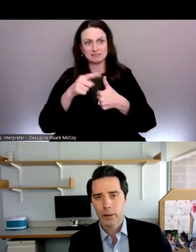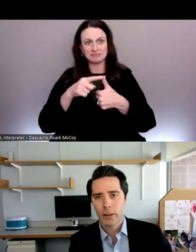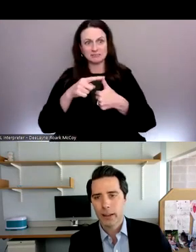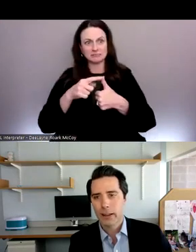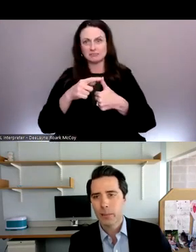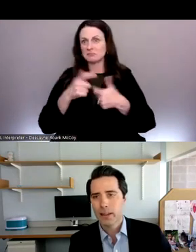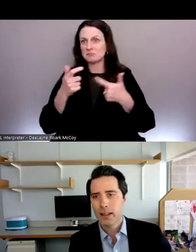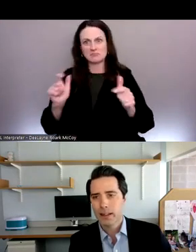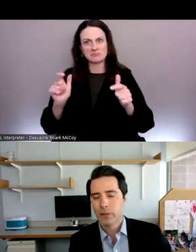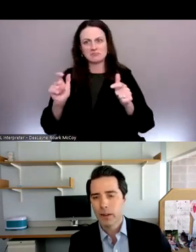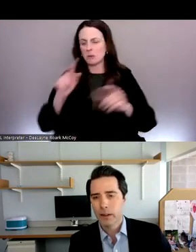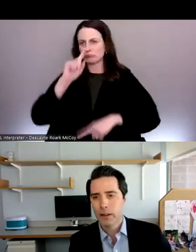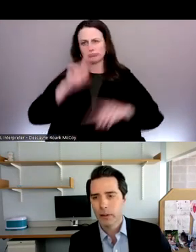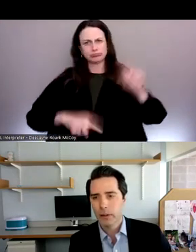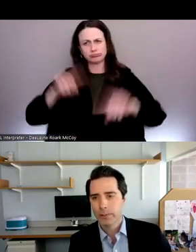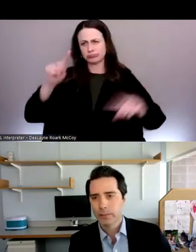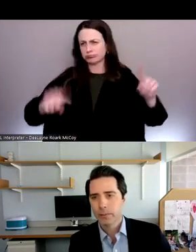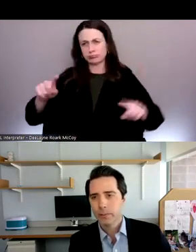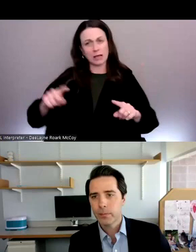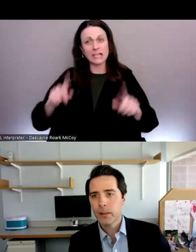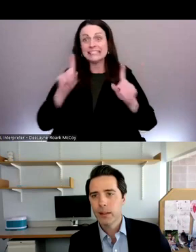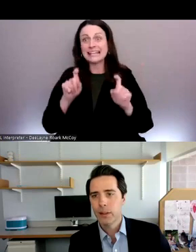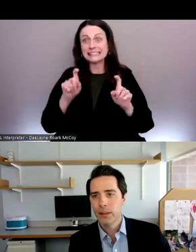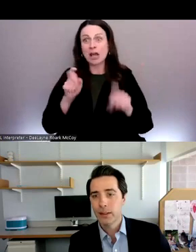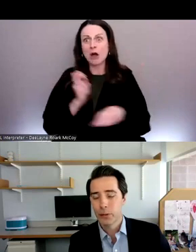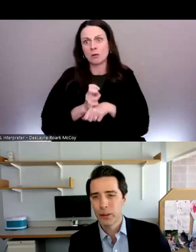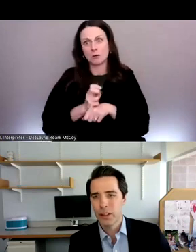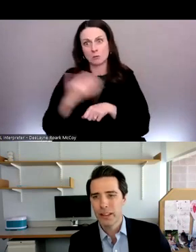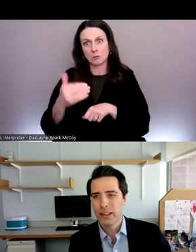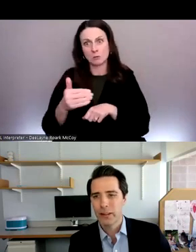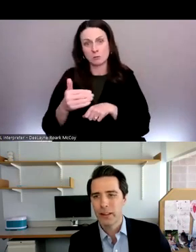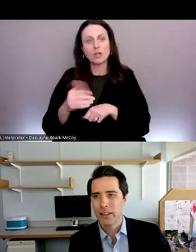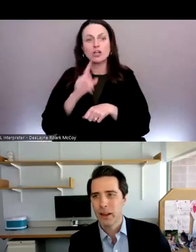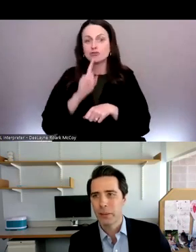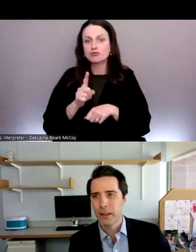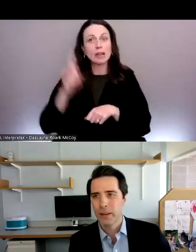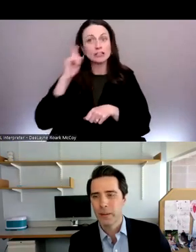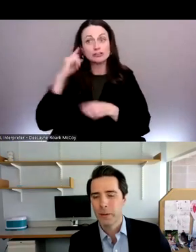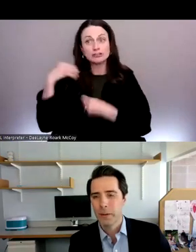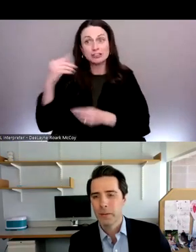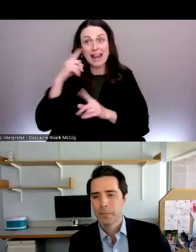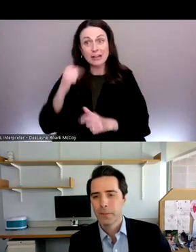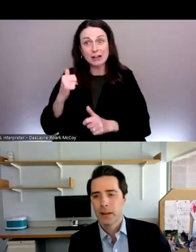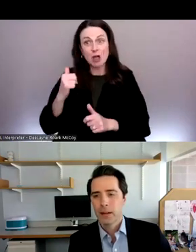heterogeneity it makes testing very difficult truly genetic hearing loss is